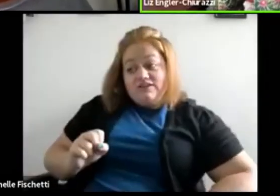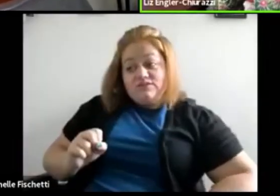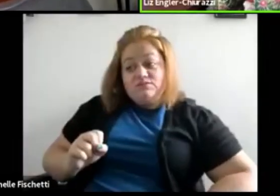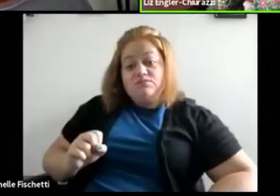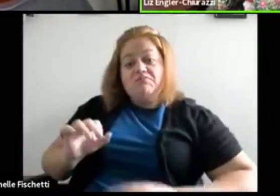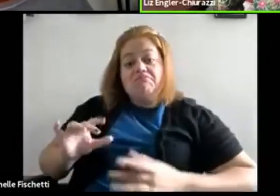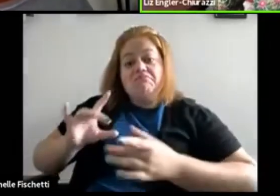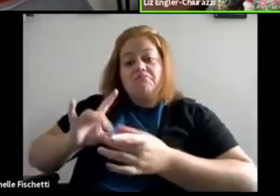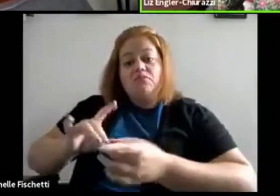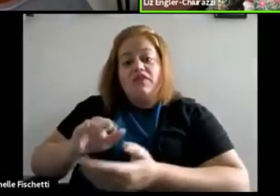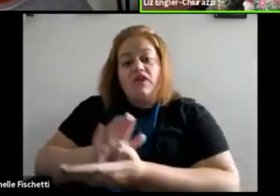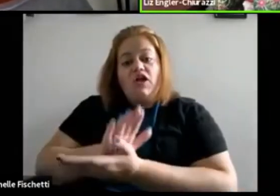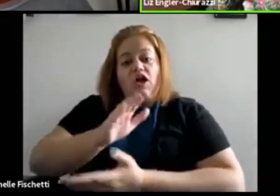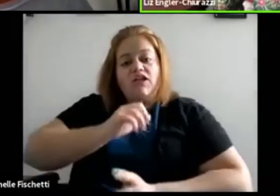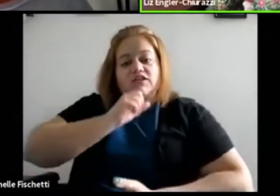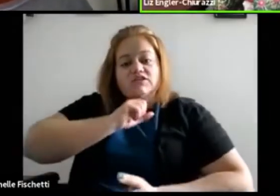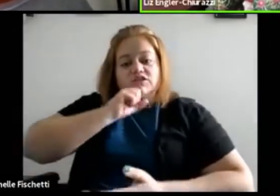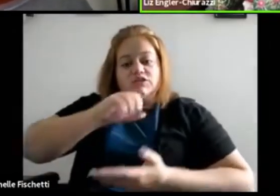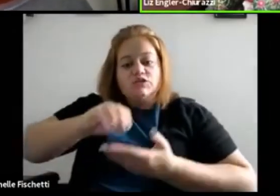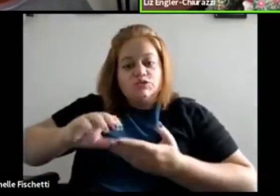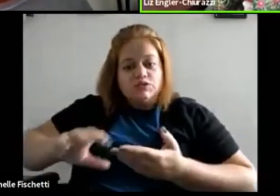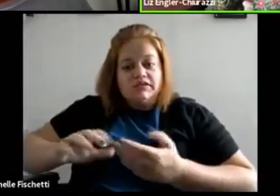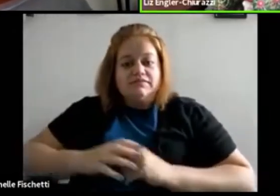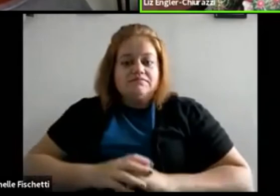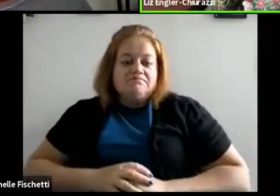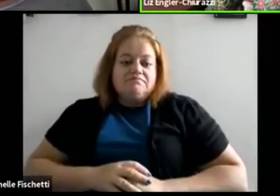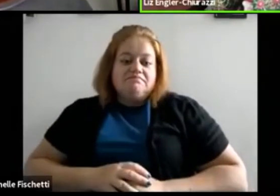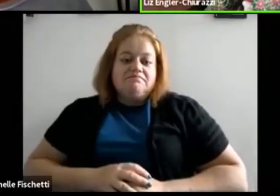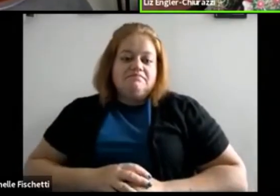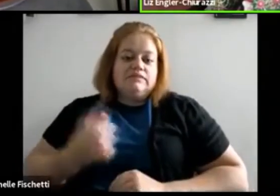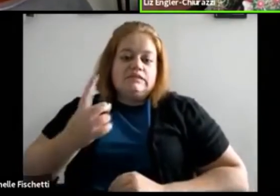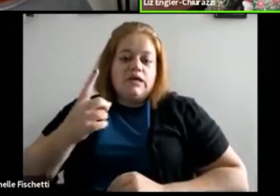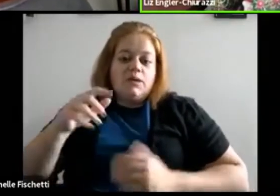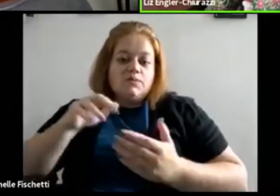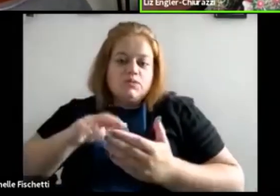with some college students who are studying what you want to study and ask